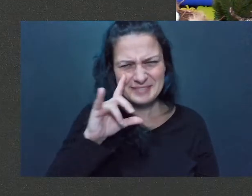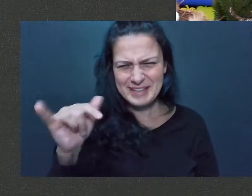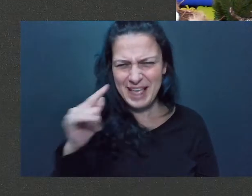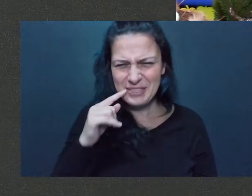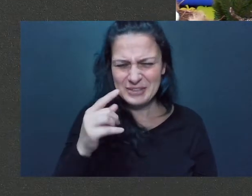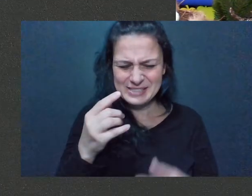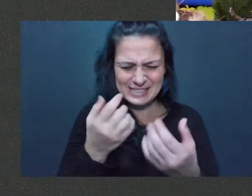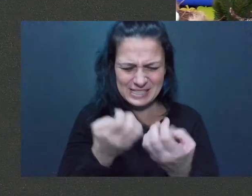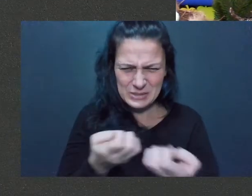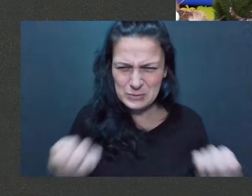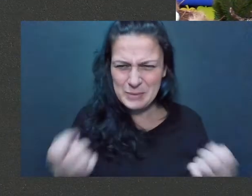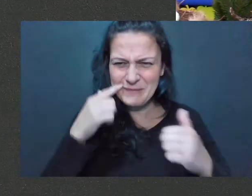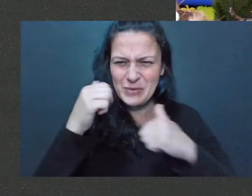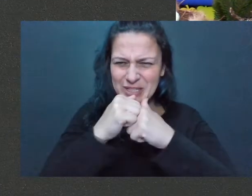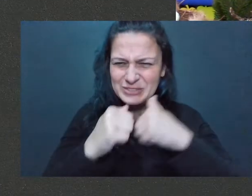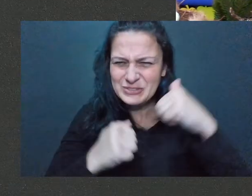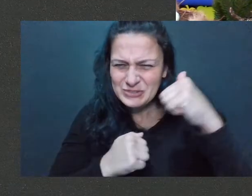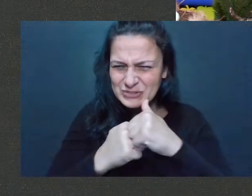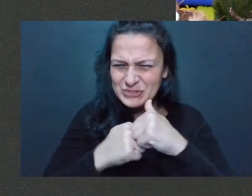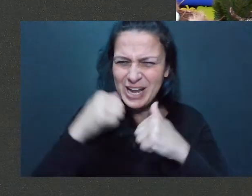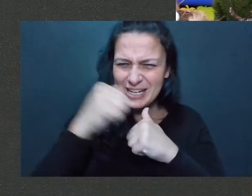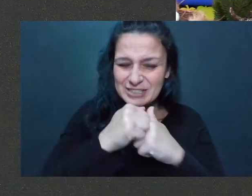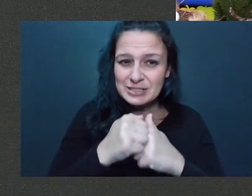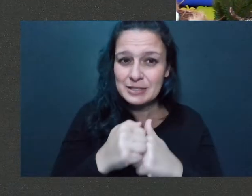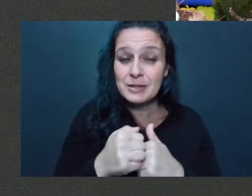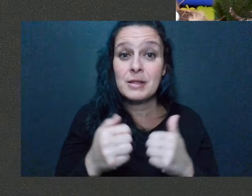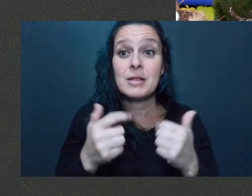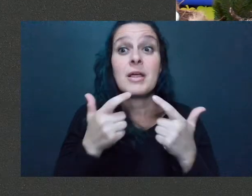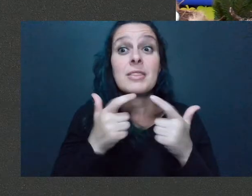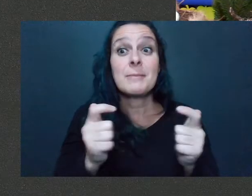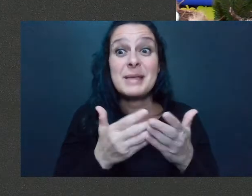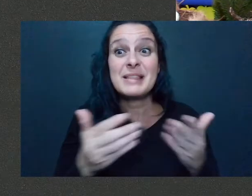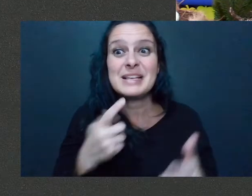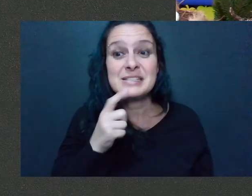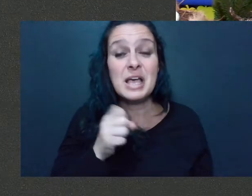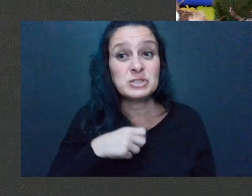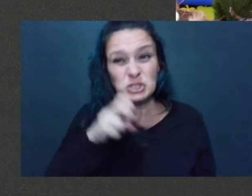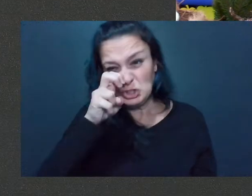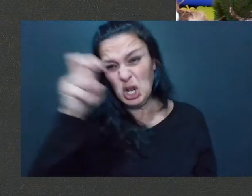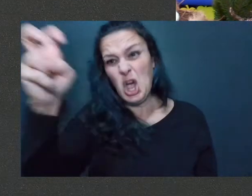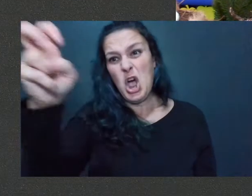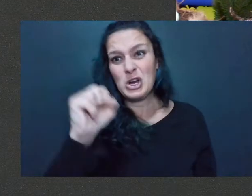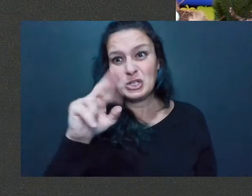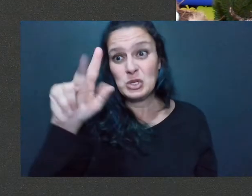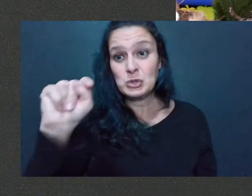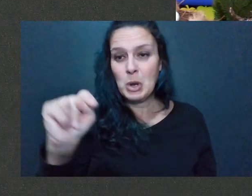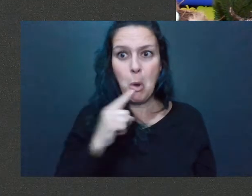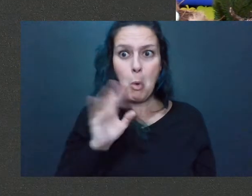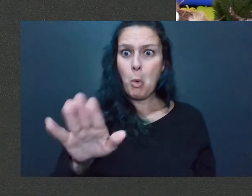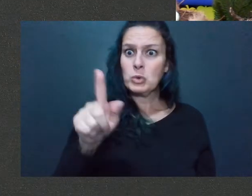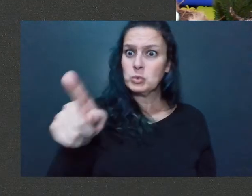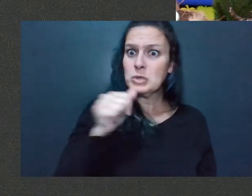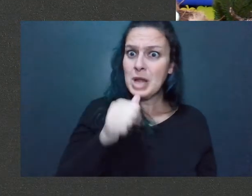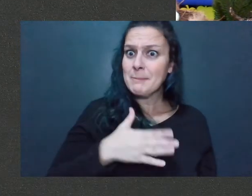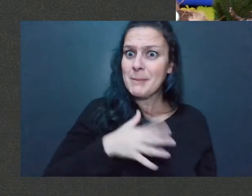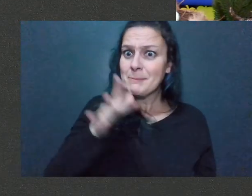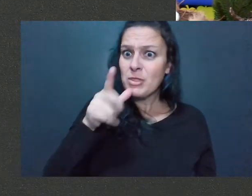That looks like a piece of construction equipment. But the big thing just said, "Snore!" "Oh, you're not my mother. "You're a snort.